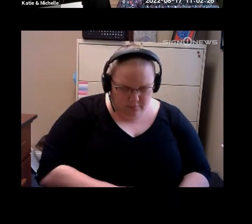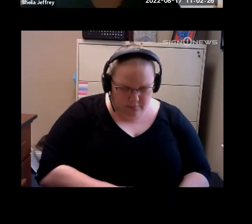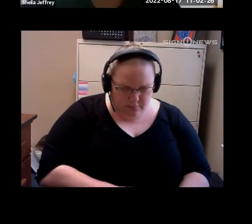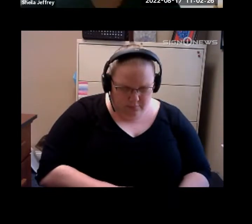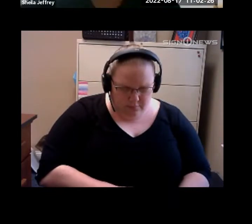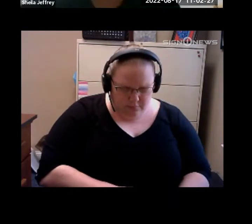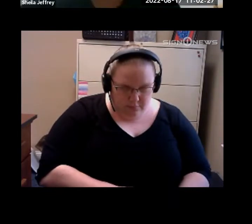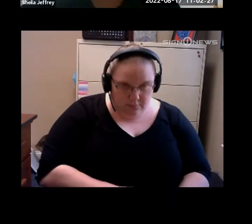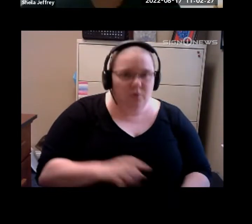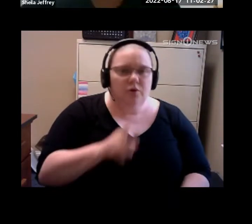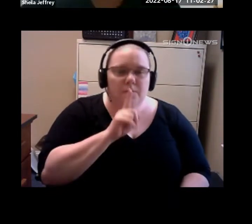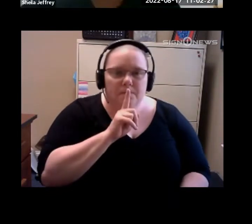you're muted you're muted